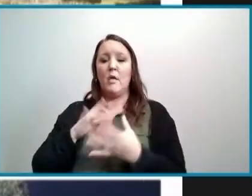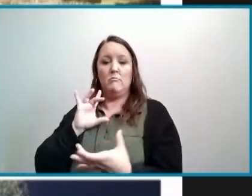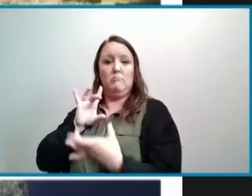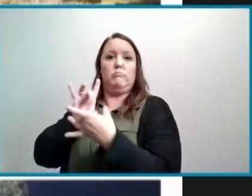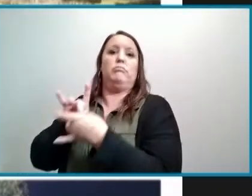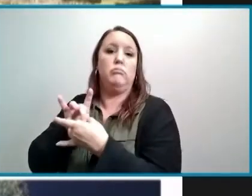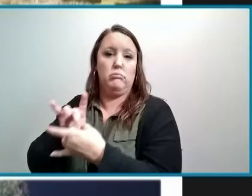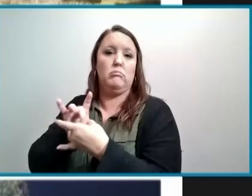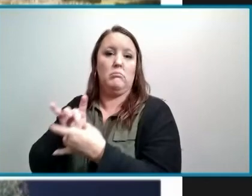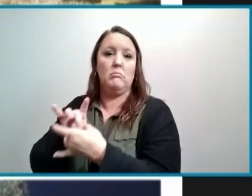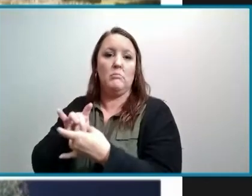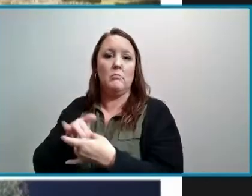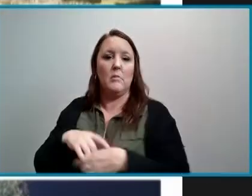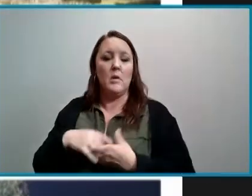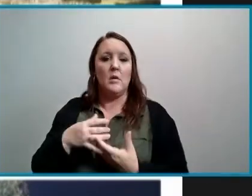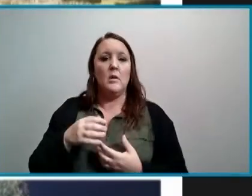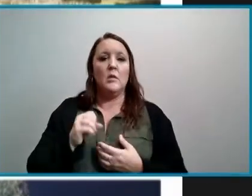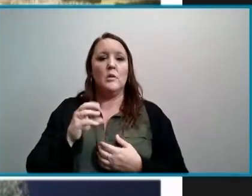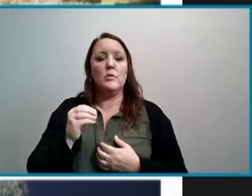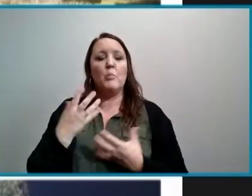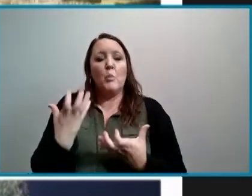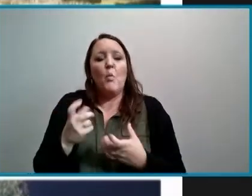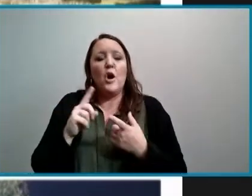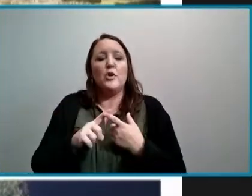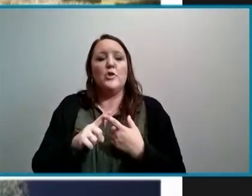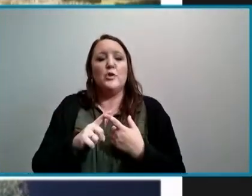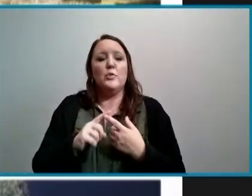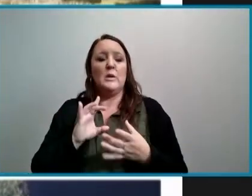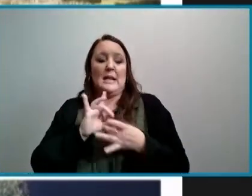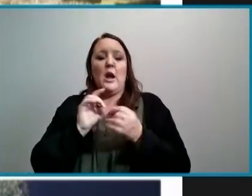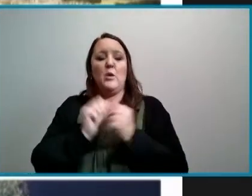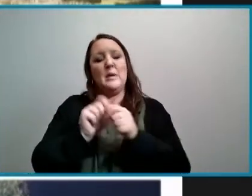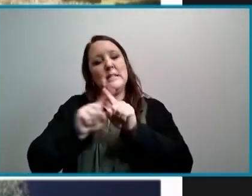to be heard. Uh, so Texas Folklife, uh,